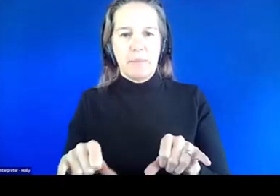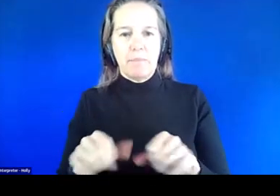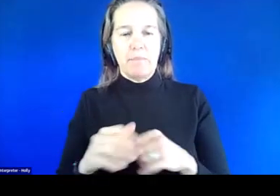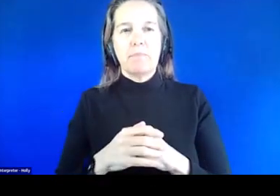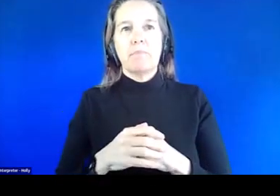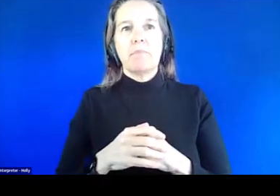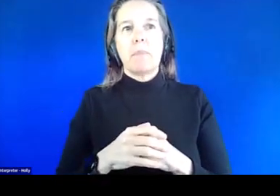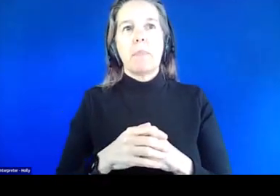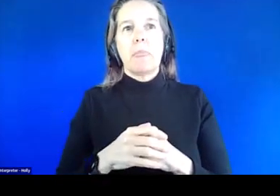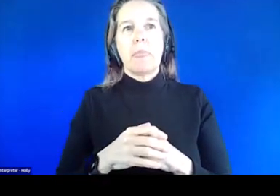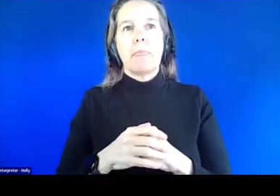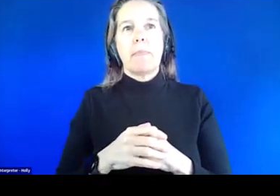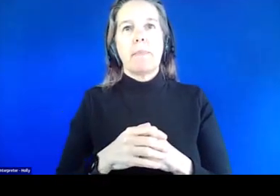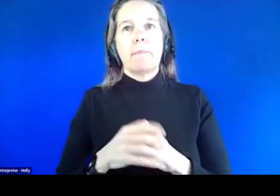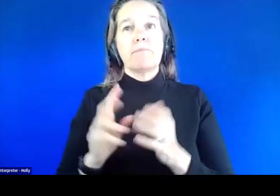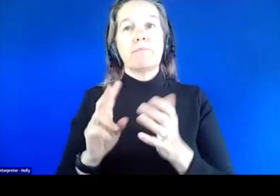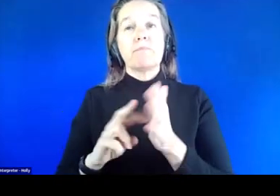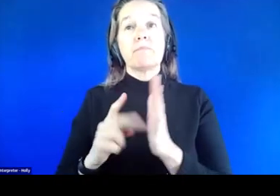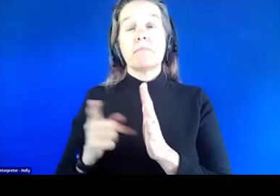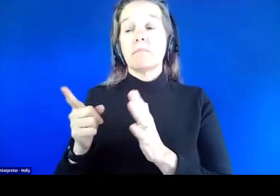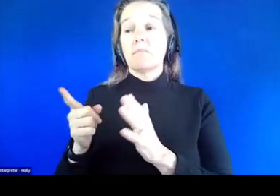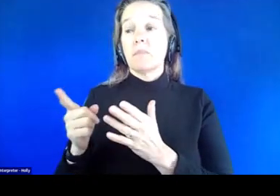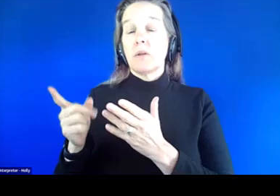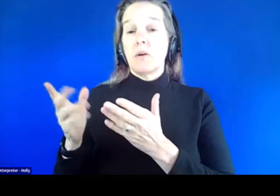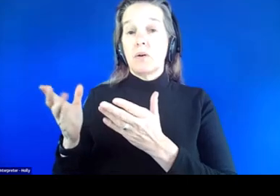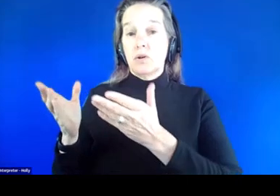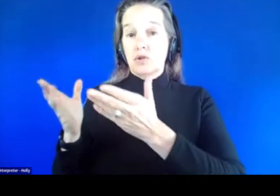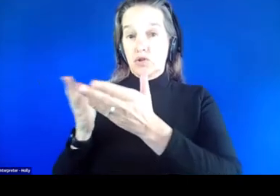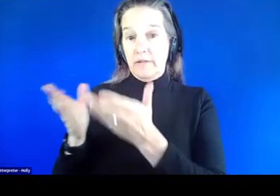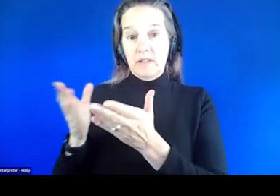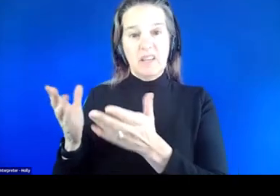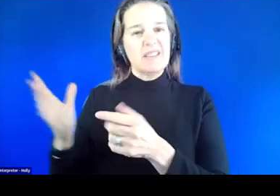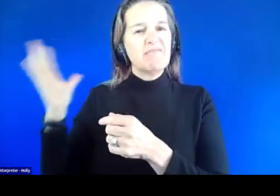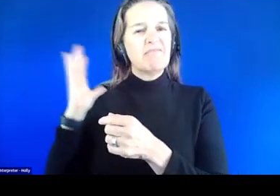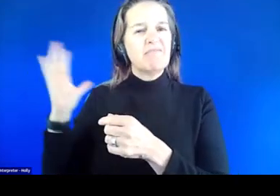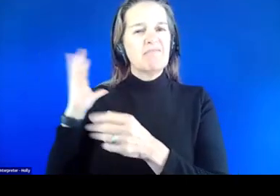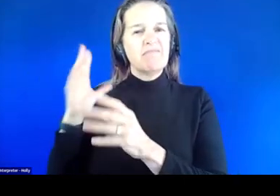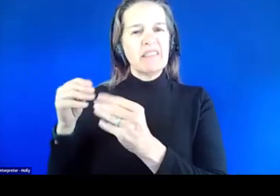services from institutional settings towards home and